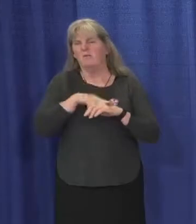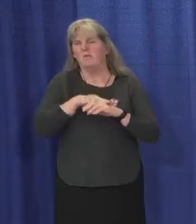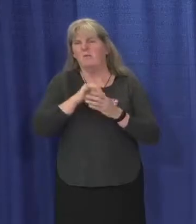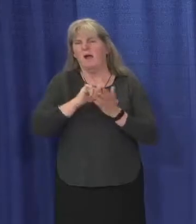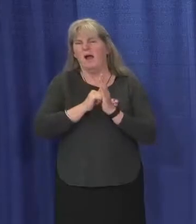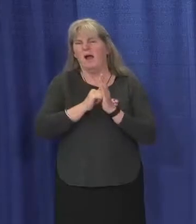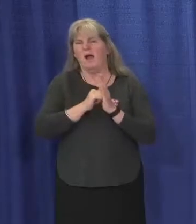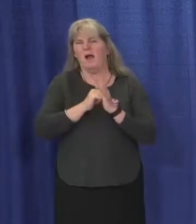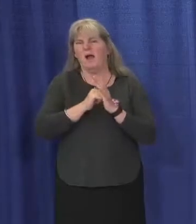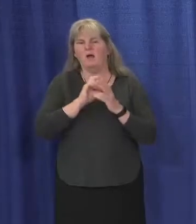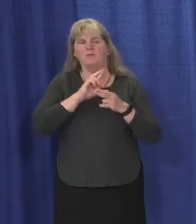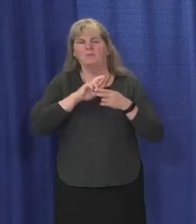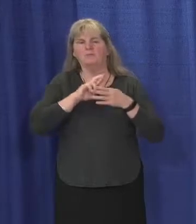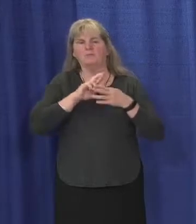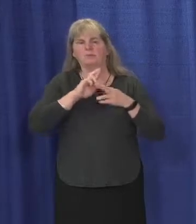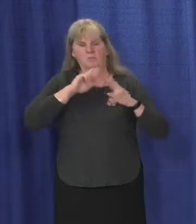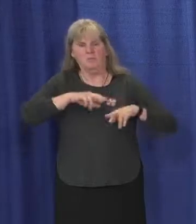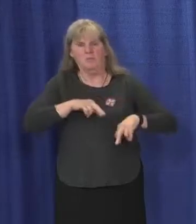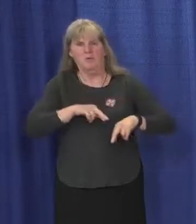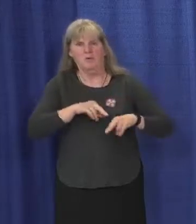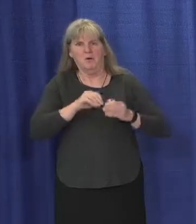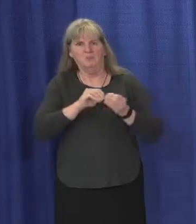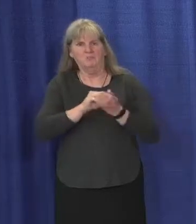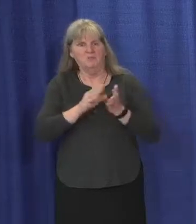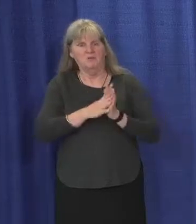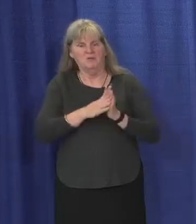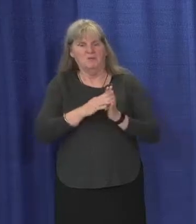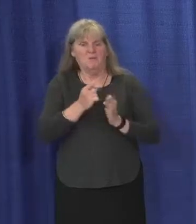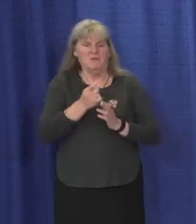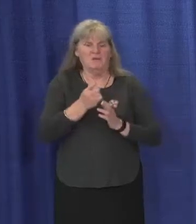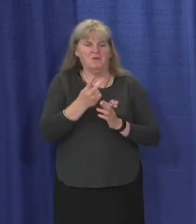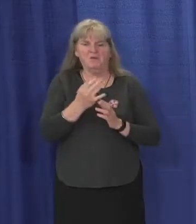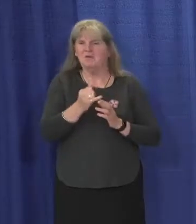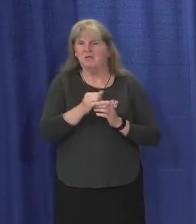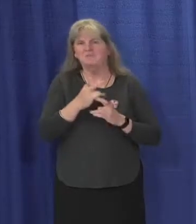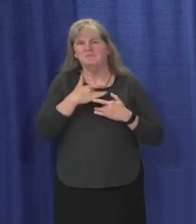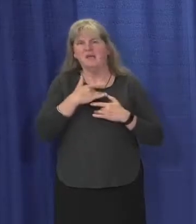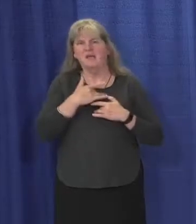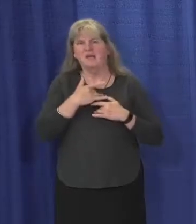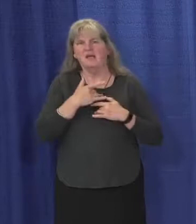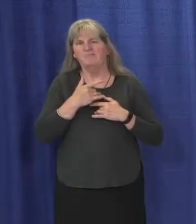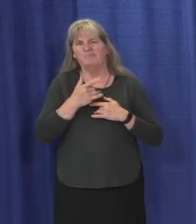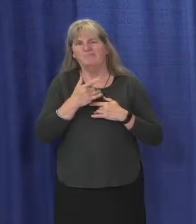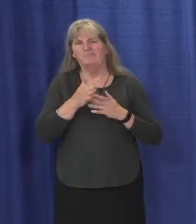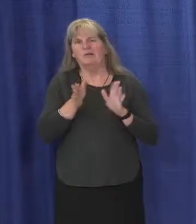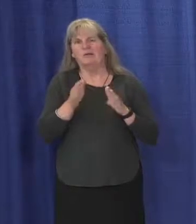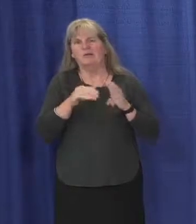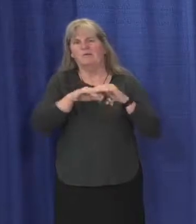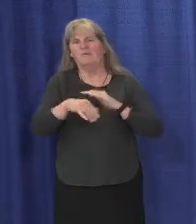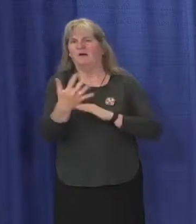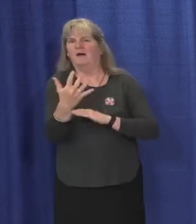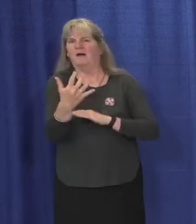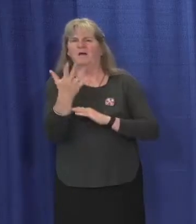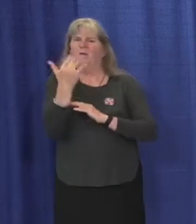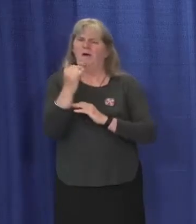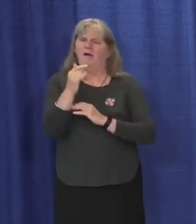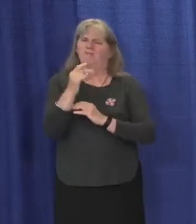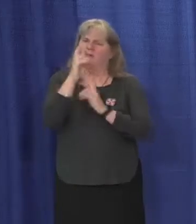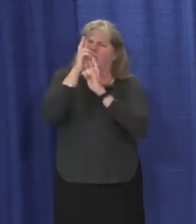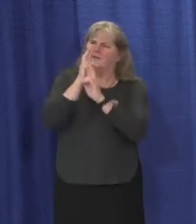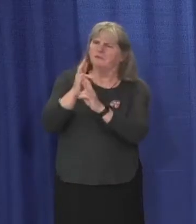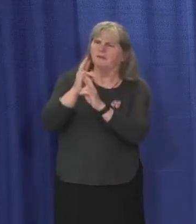report commutable diseases and